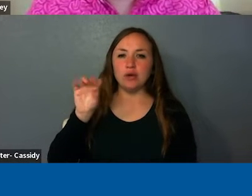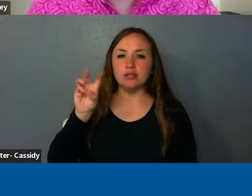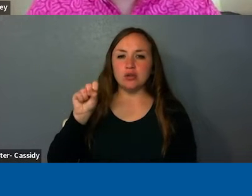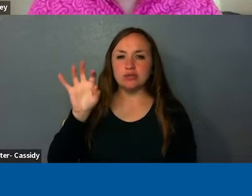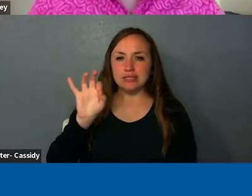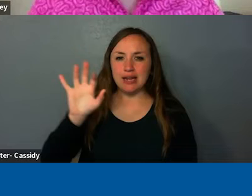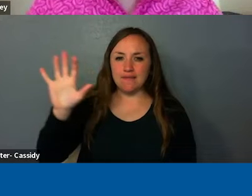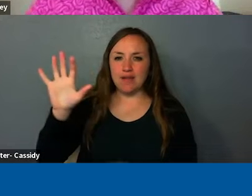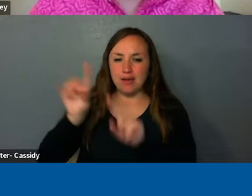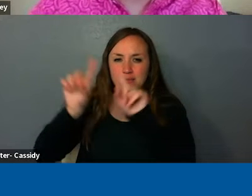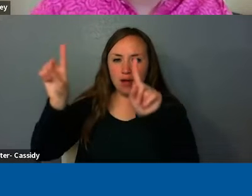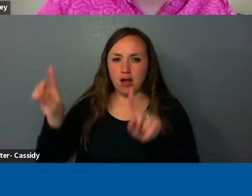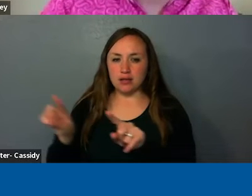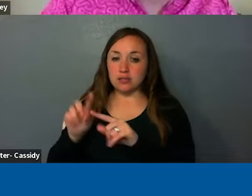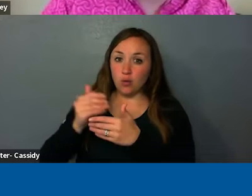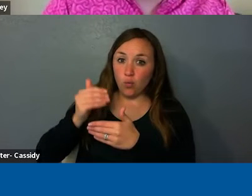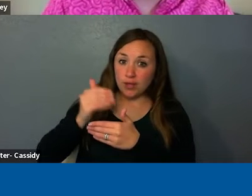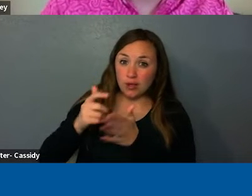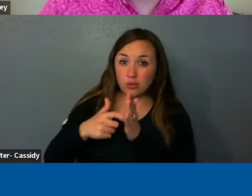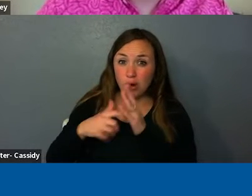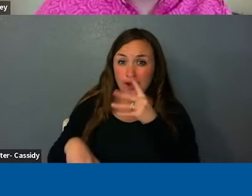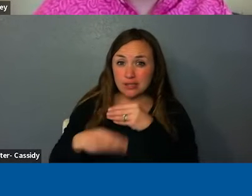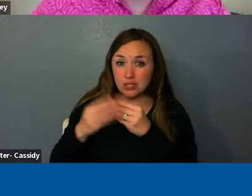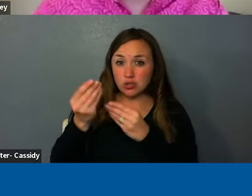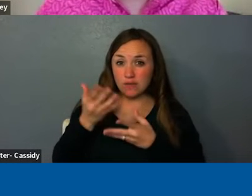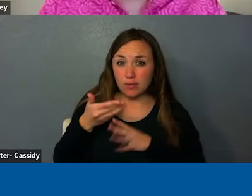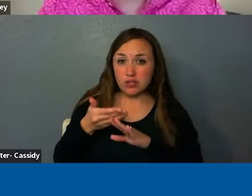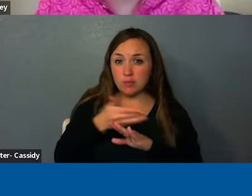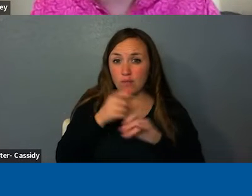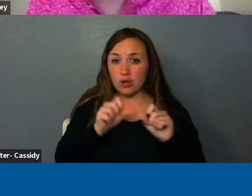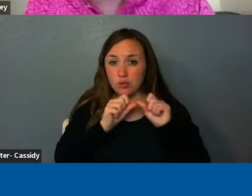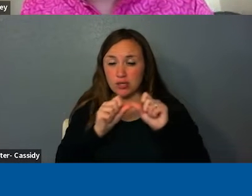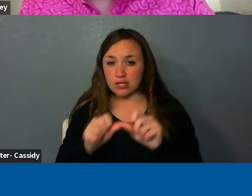saying Windows requires additional information before it continues displaying this webpage.